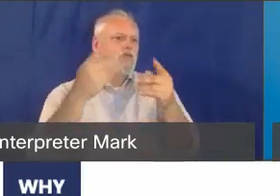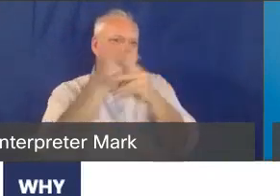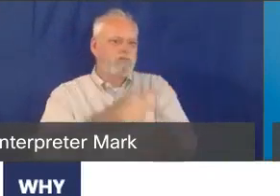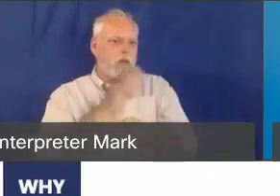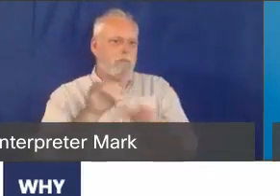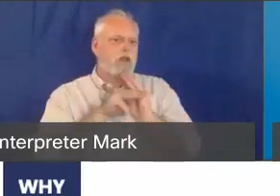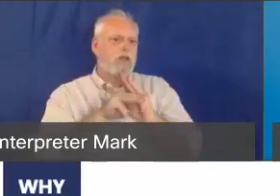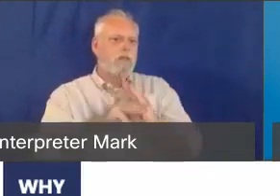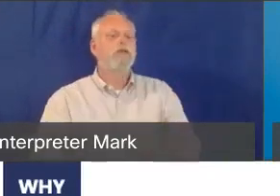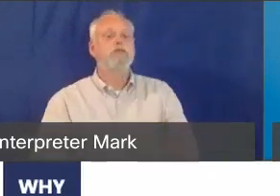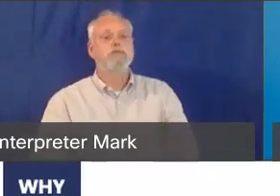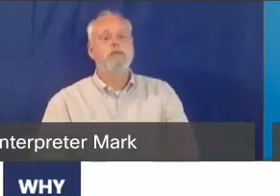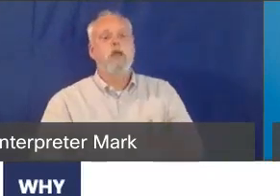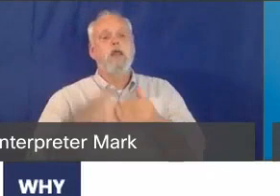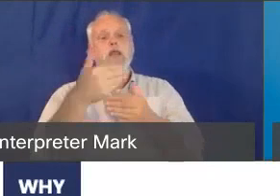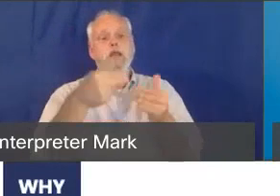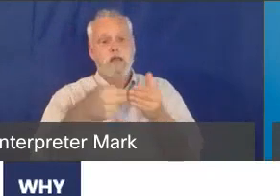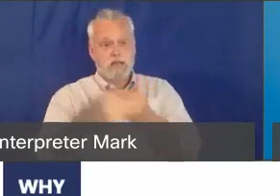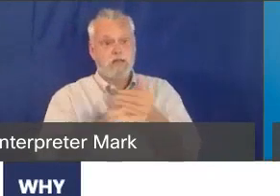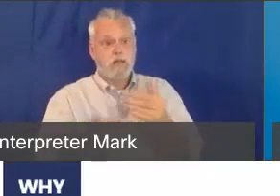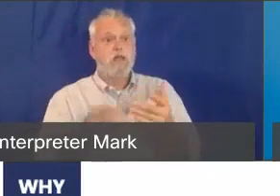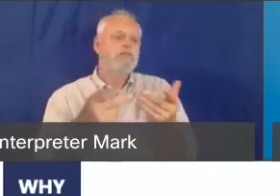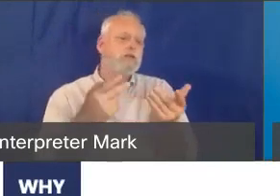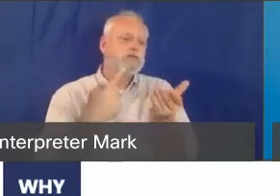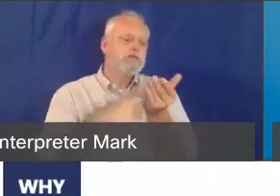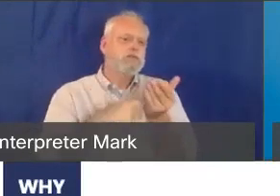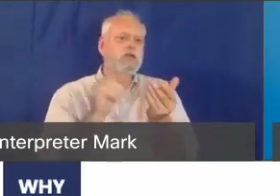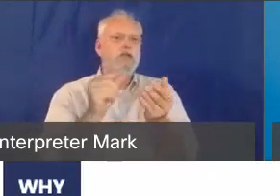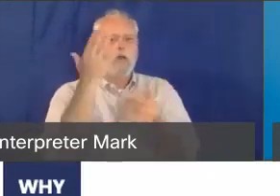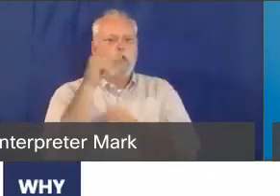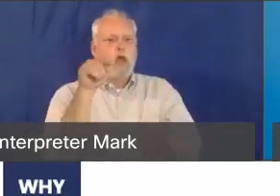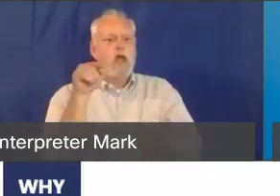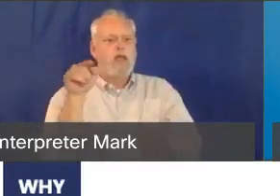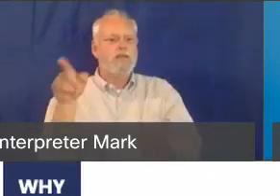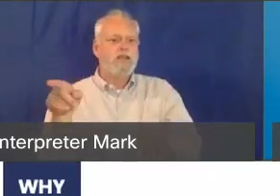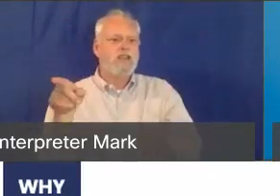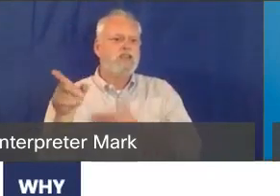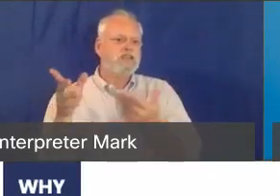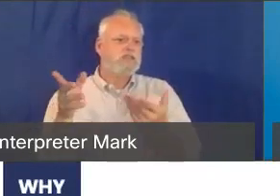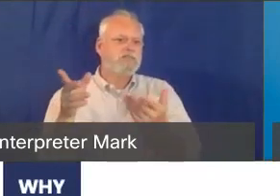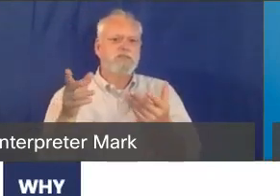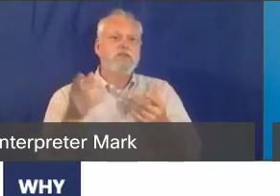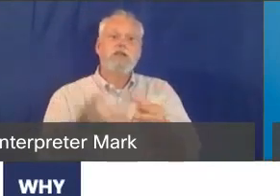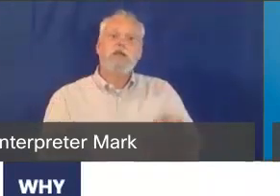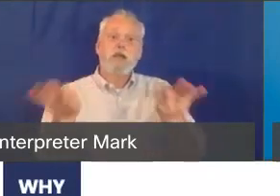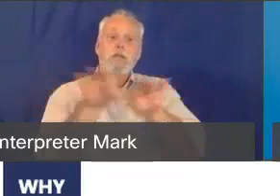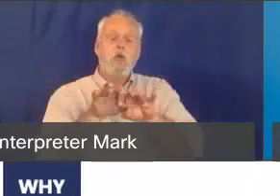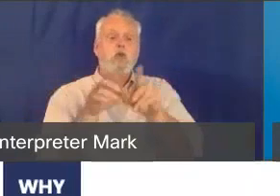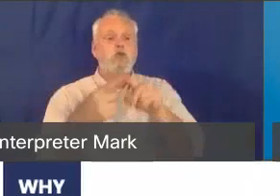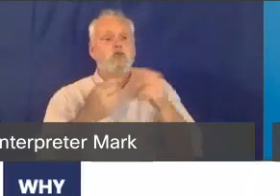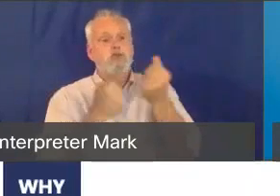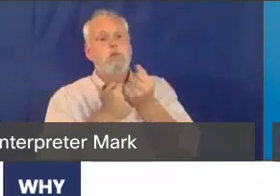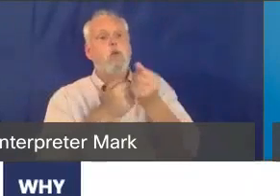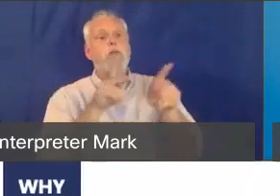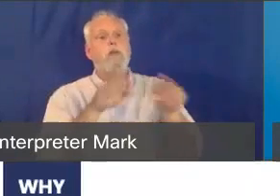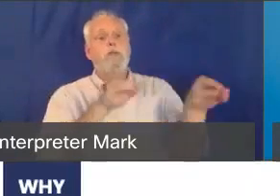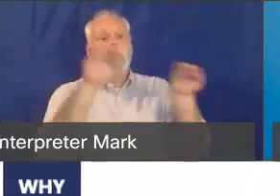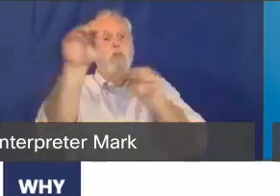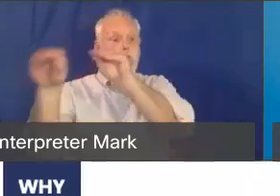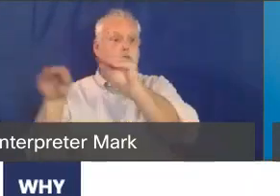if you go to the next slide just talk a little bit about why this is why this is such an important to support people moving around this area in different ways,